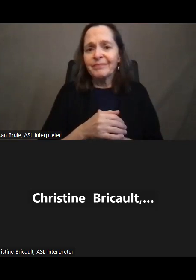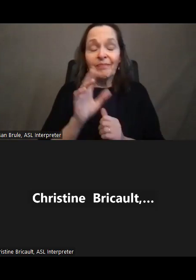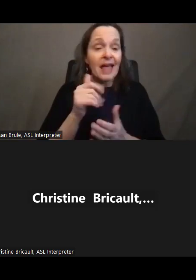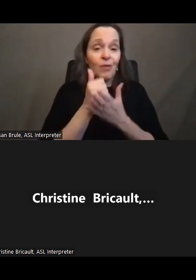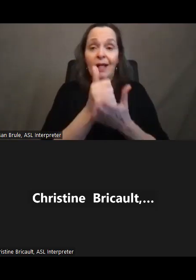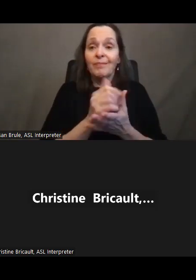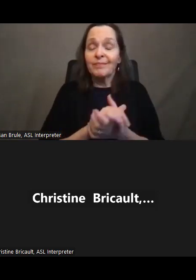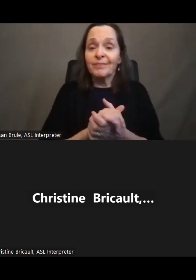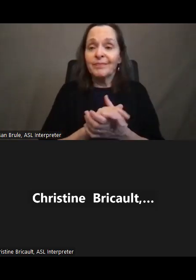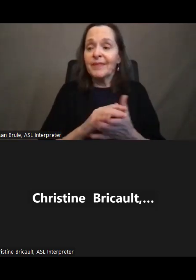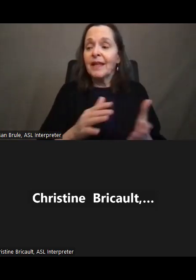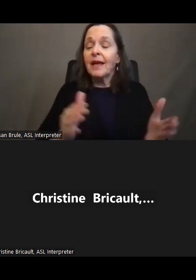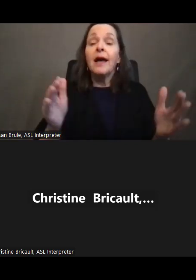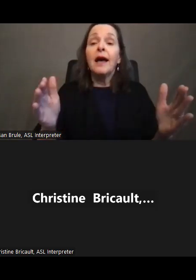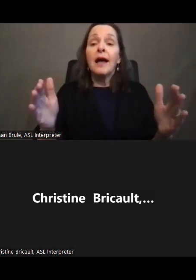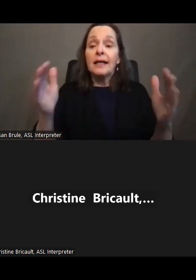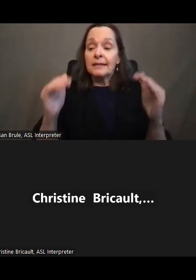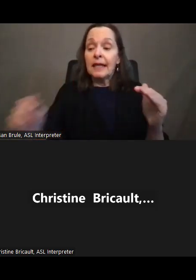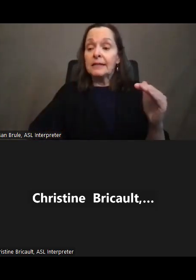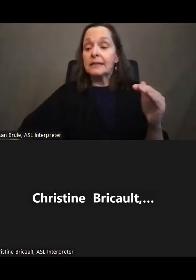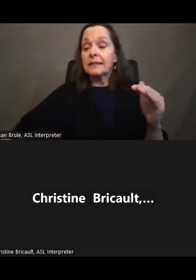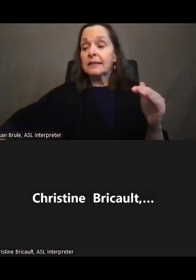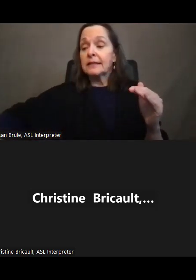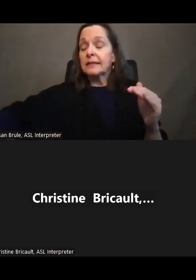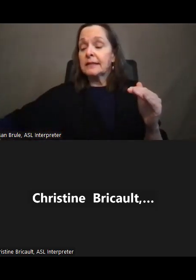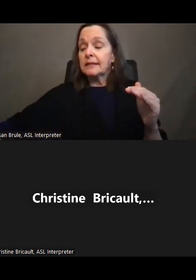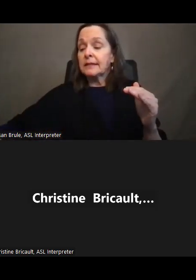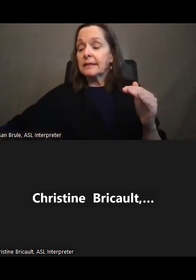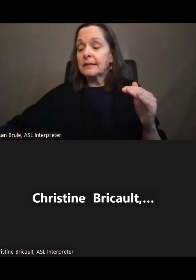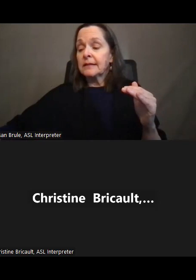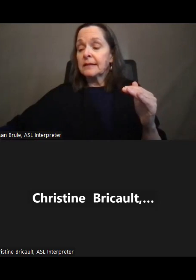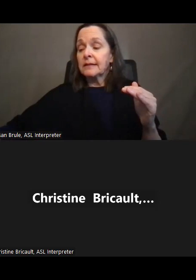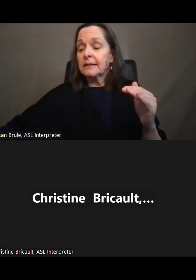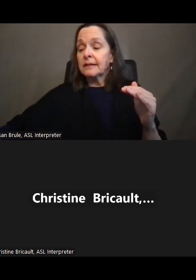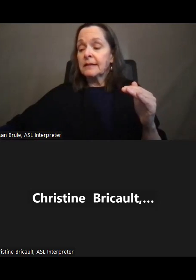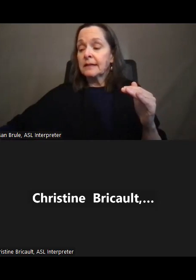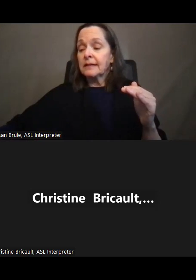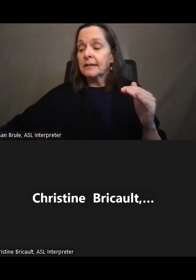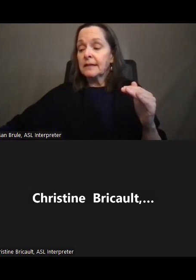All right, we've got one more, but I see we have a lot of really good